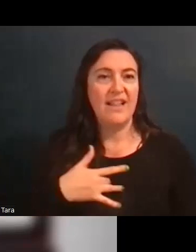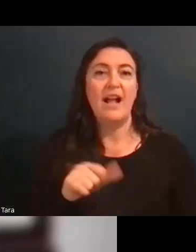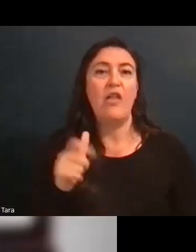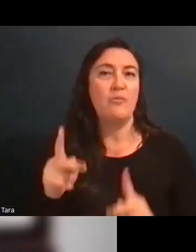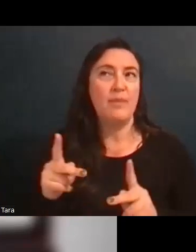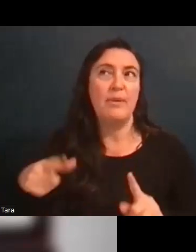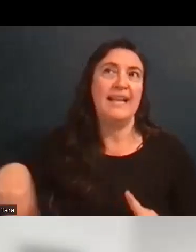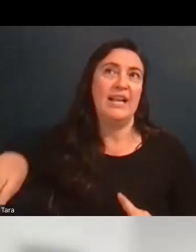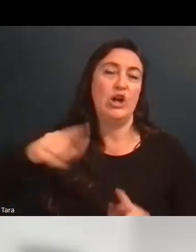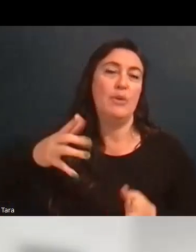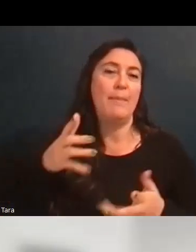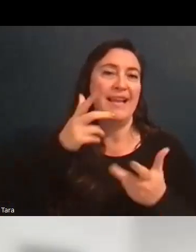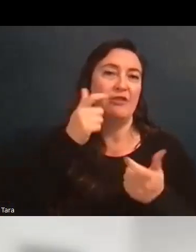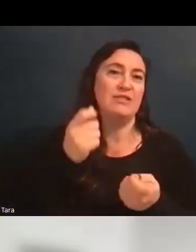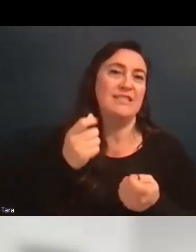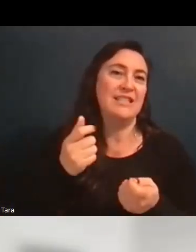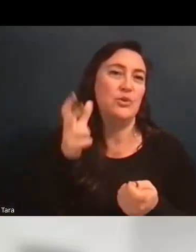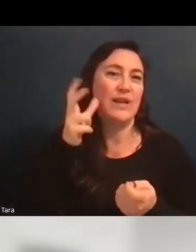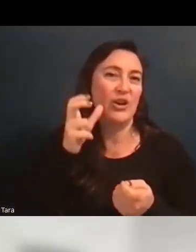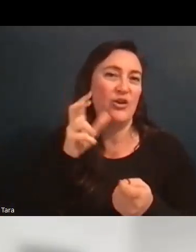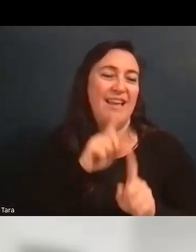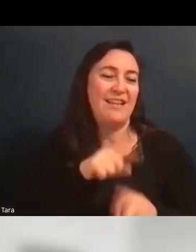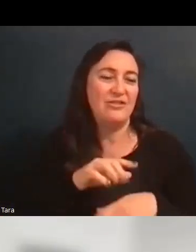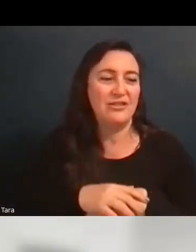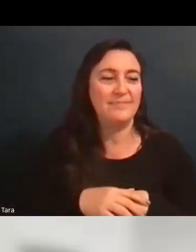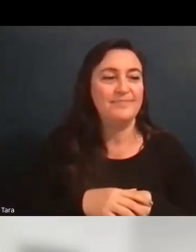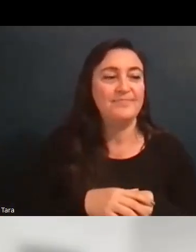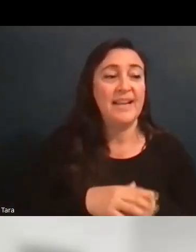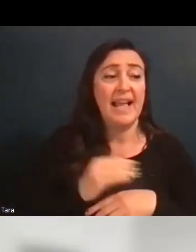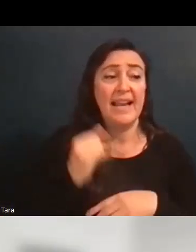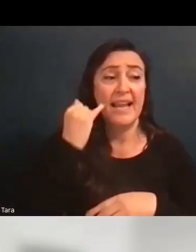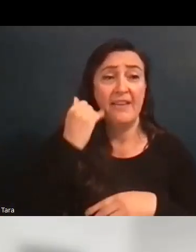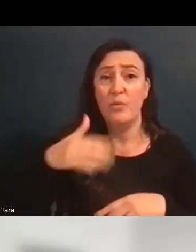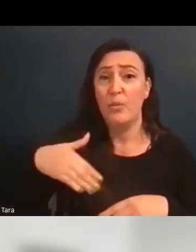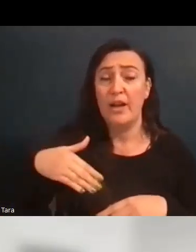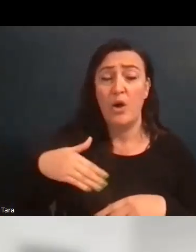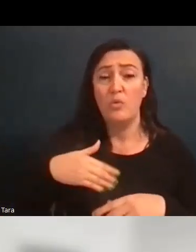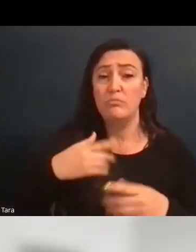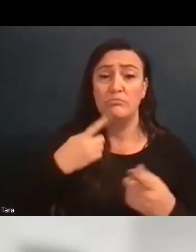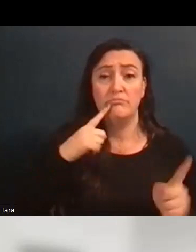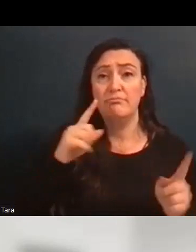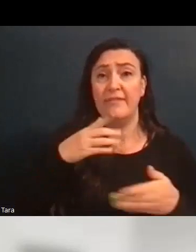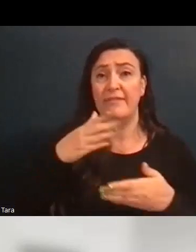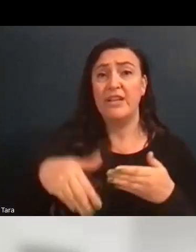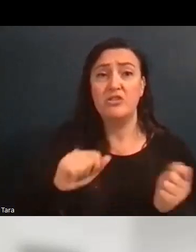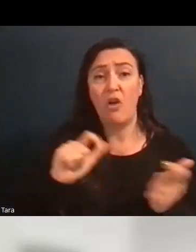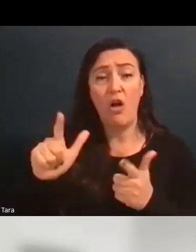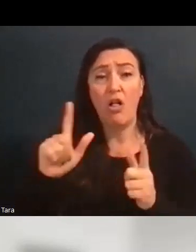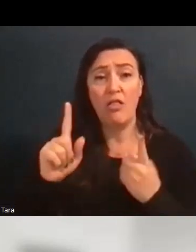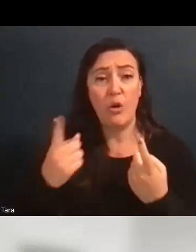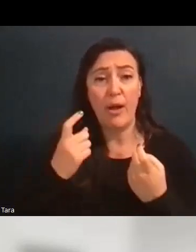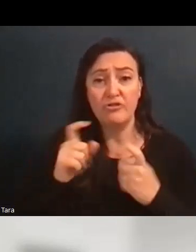And if we don't get through all of the questions, I apologize in advance. We're getting great engagement.